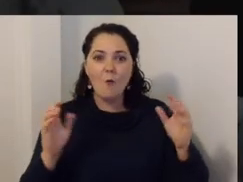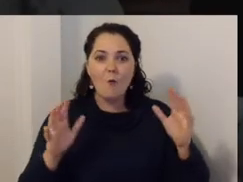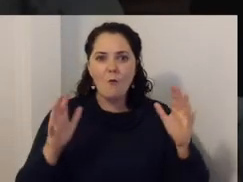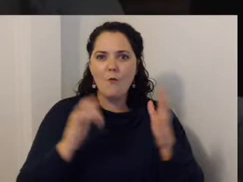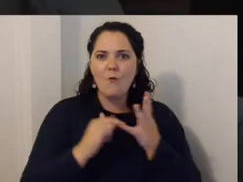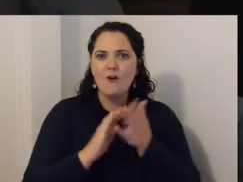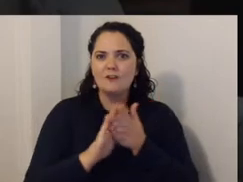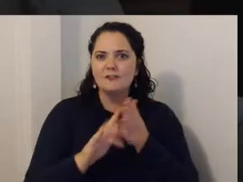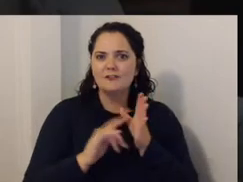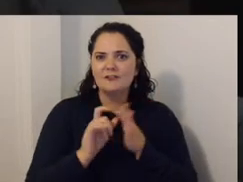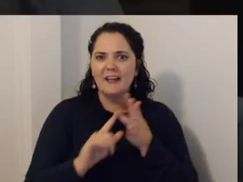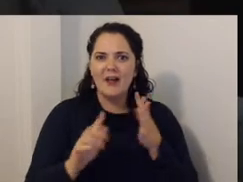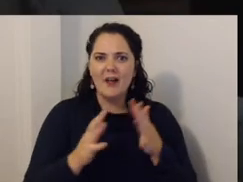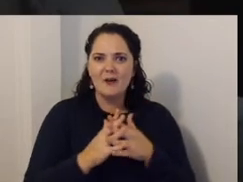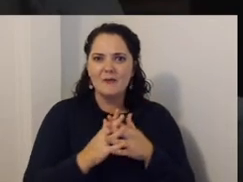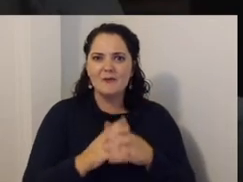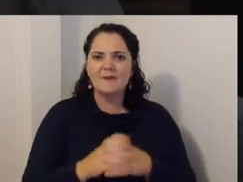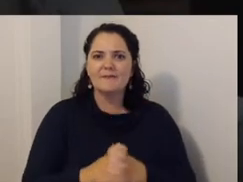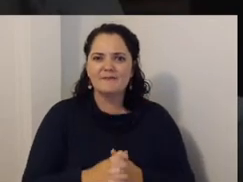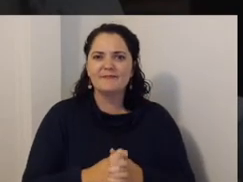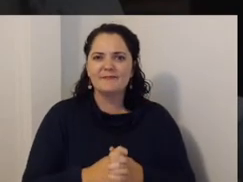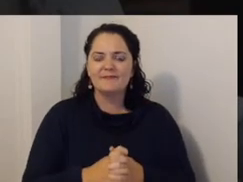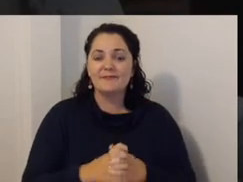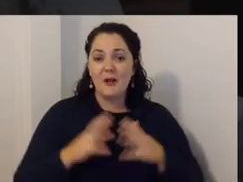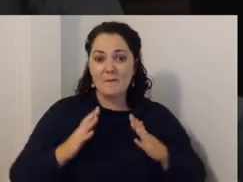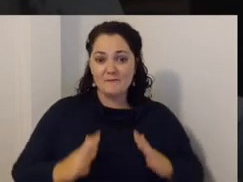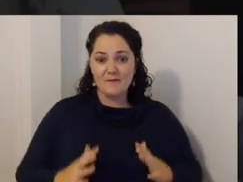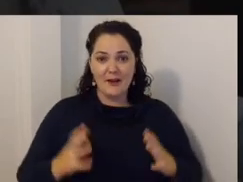and bodies would you know move in and out and weave in and out of these shadows in a really